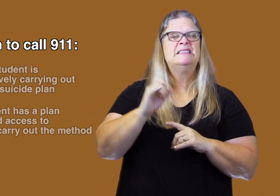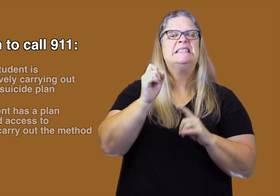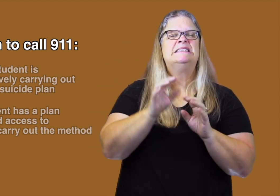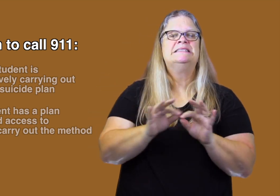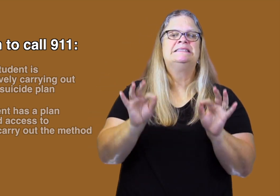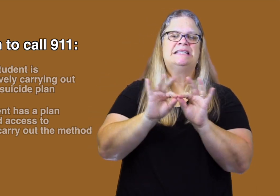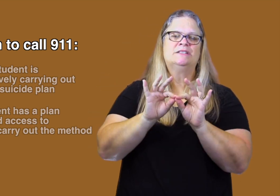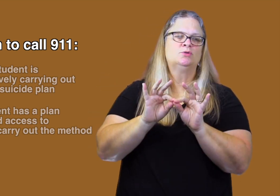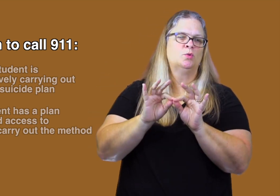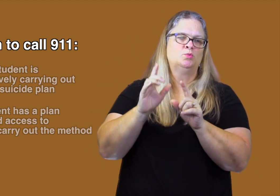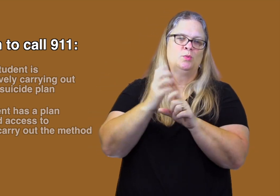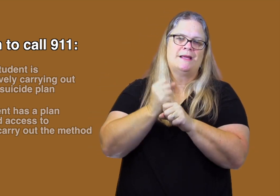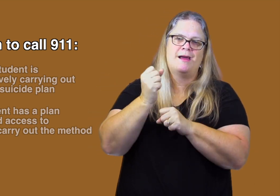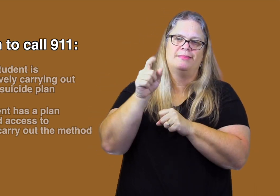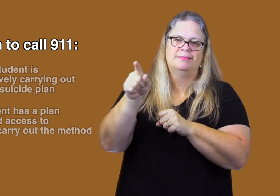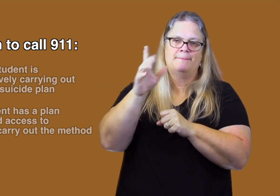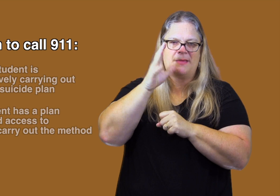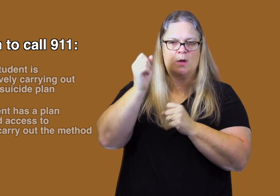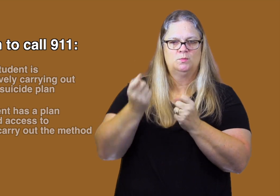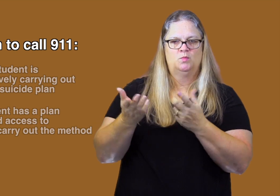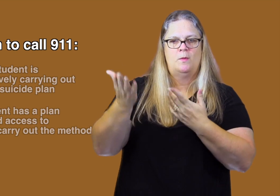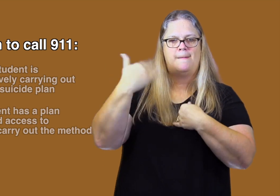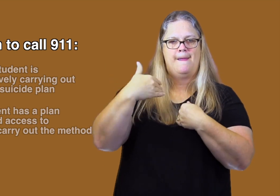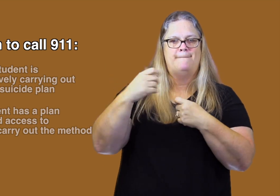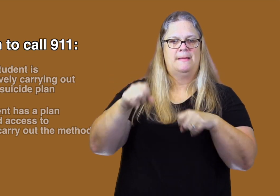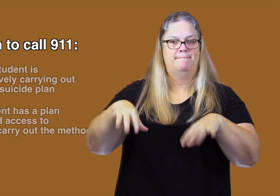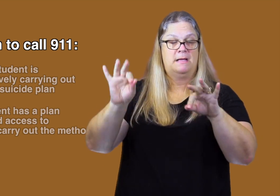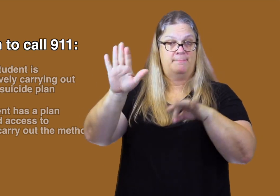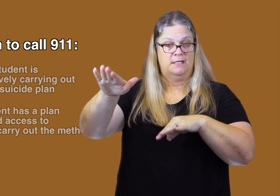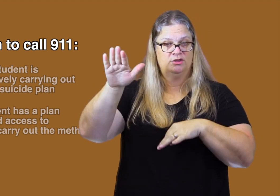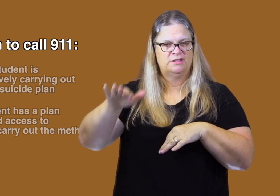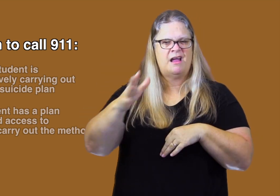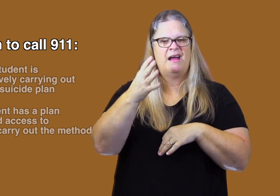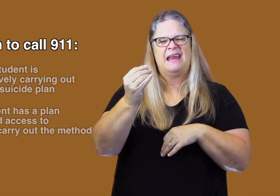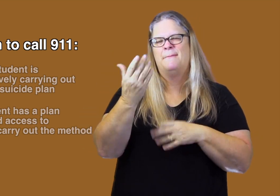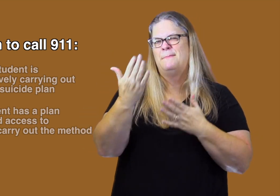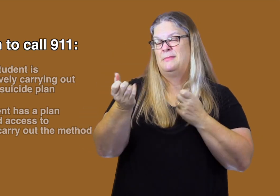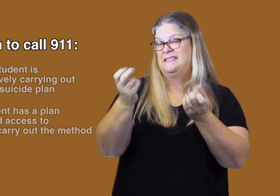with their child, it's important to still have the parents come and pick up their children